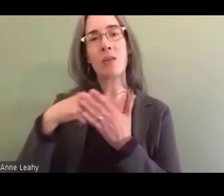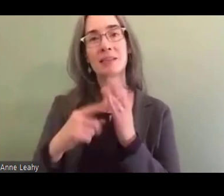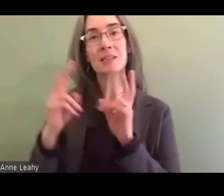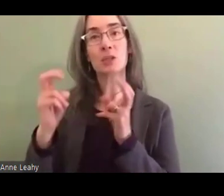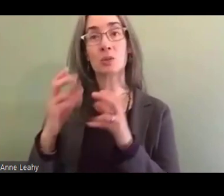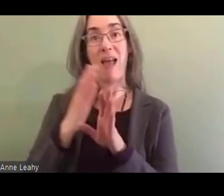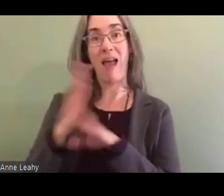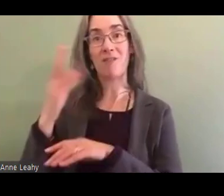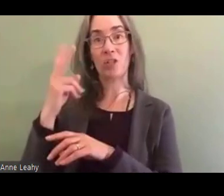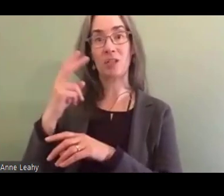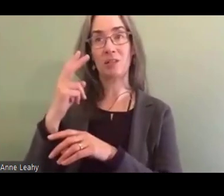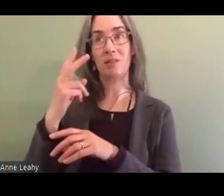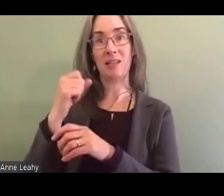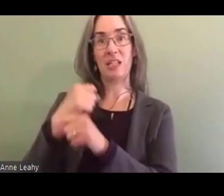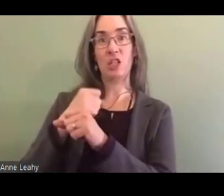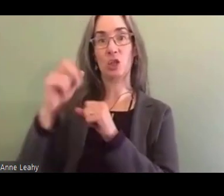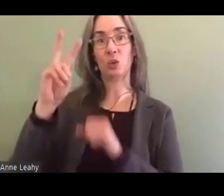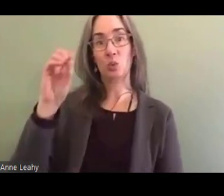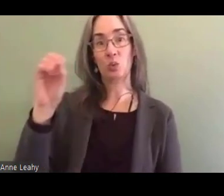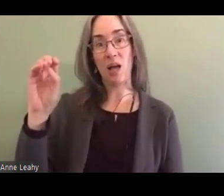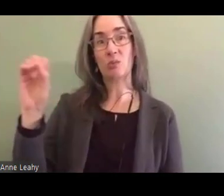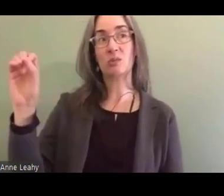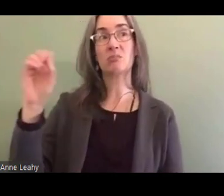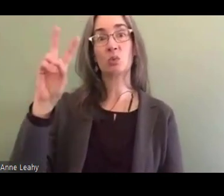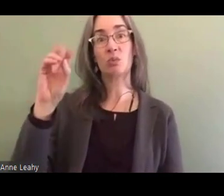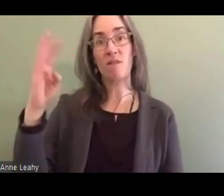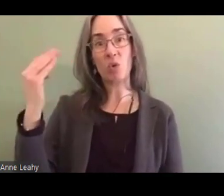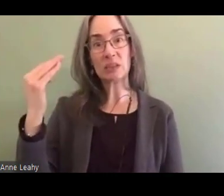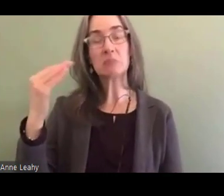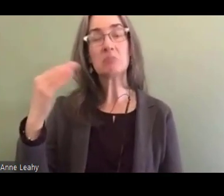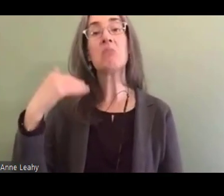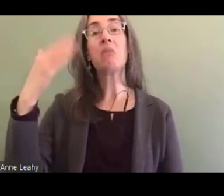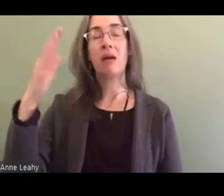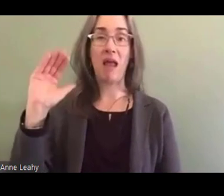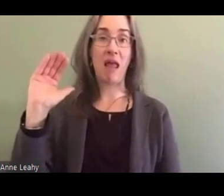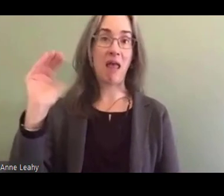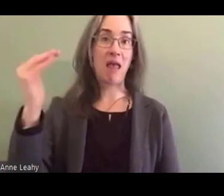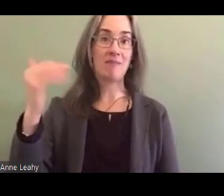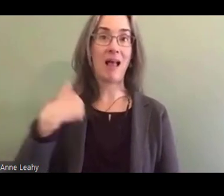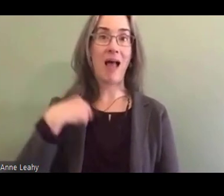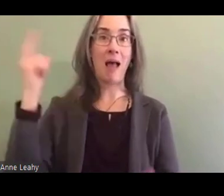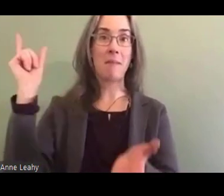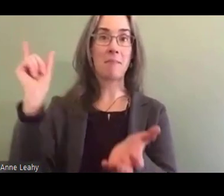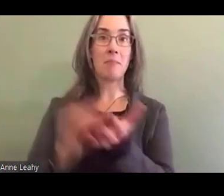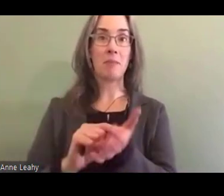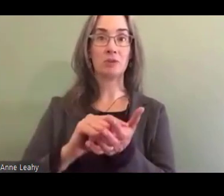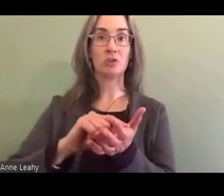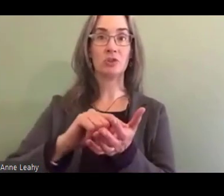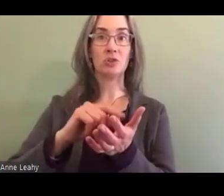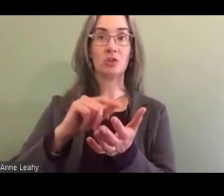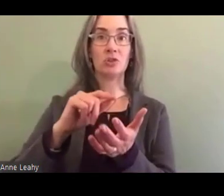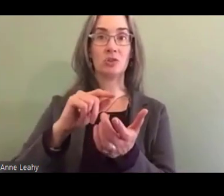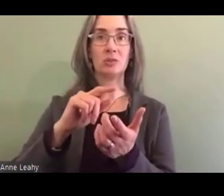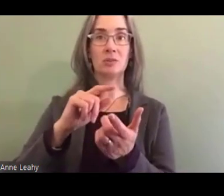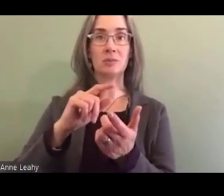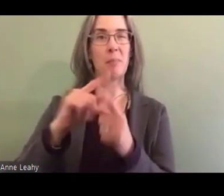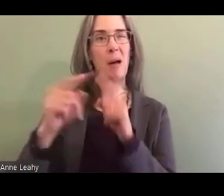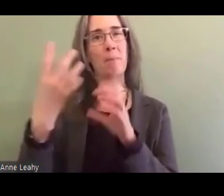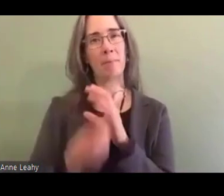and after the year 2000, 2014, evidently I published but perished in this case.